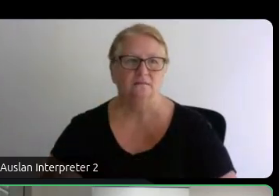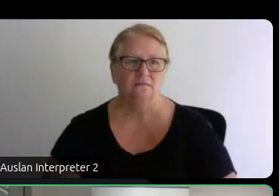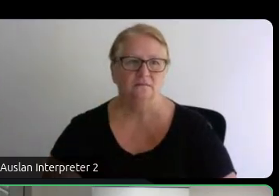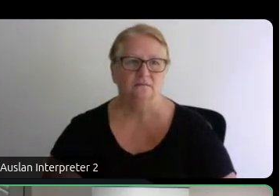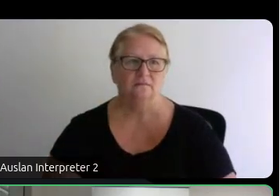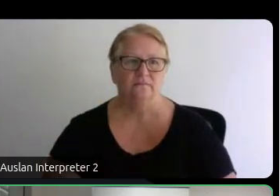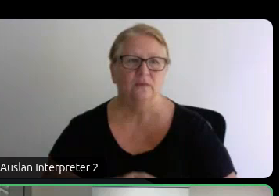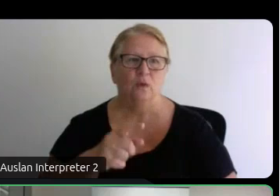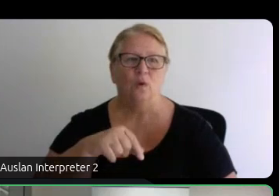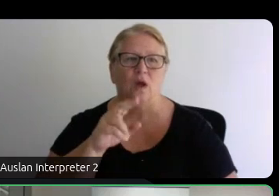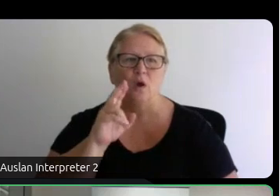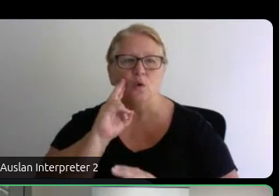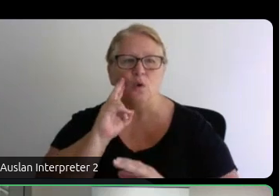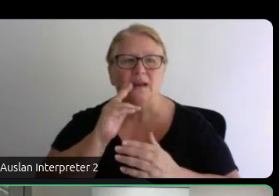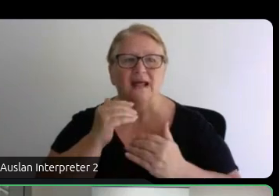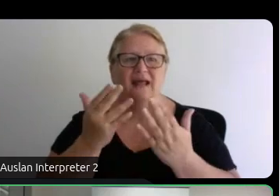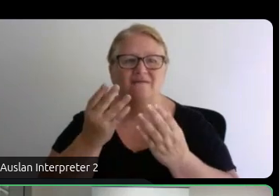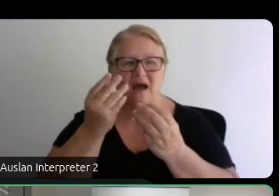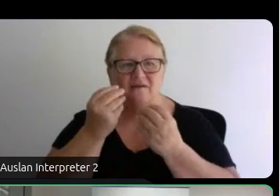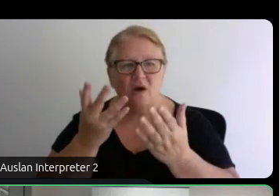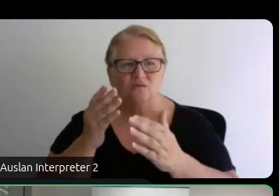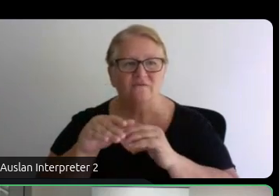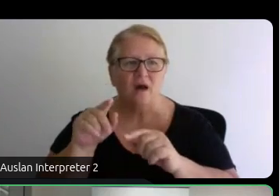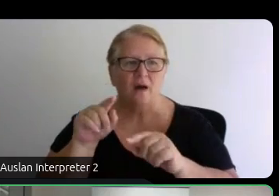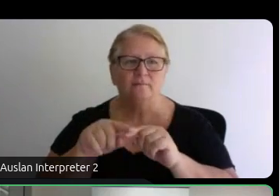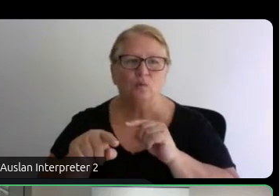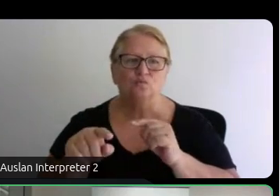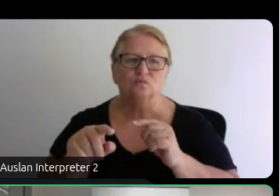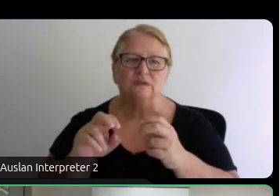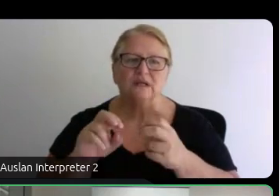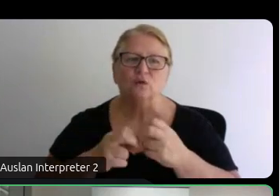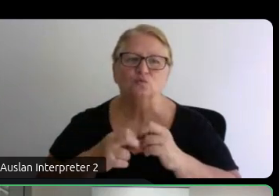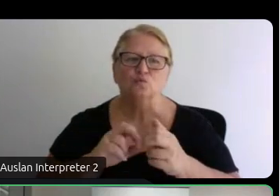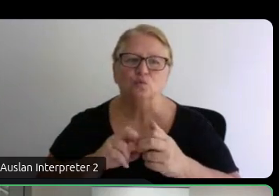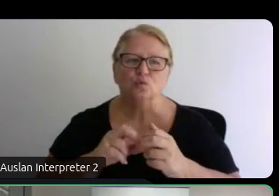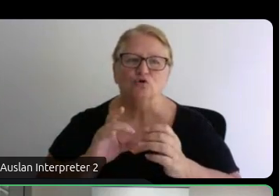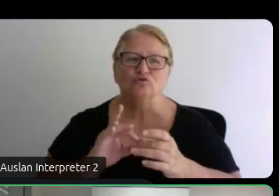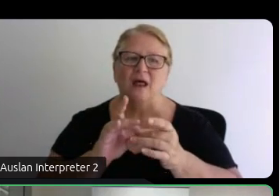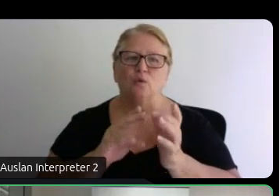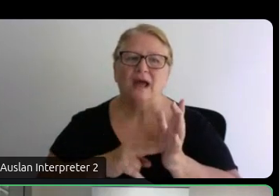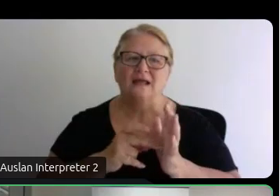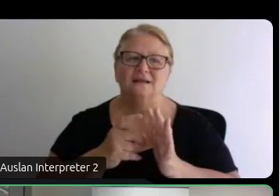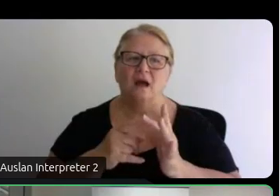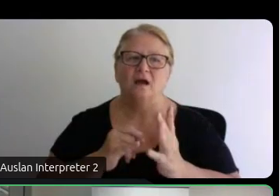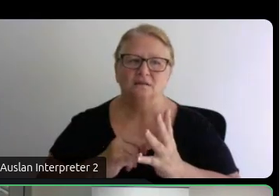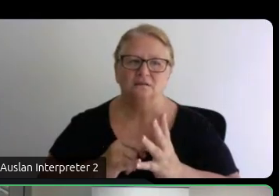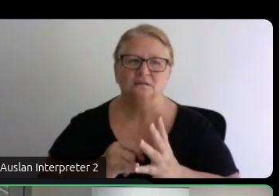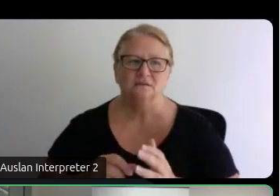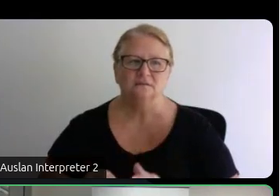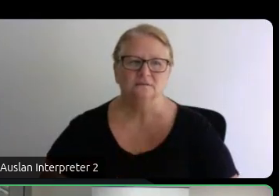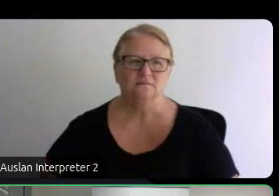provide advice on on most issues in relation to NDIS for for a participant or applicant. Um